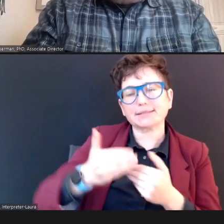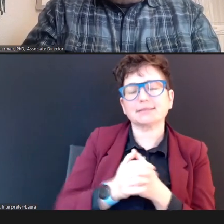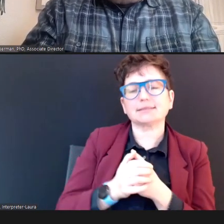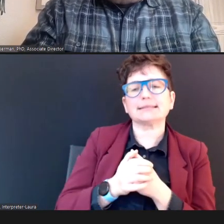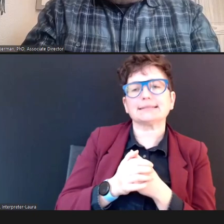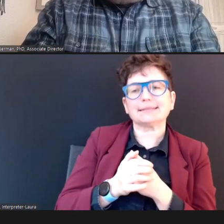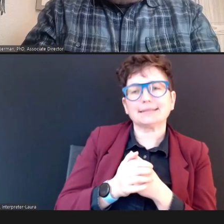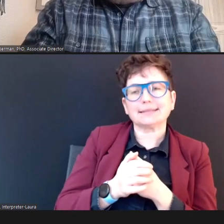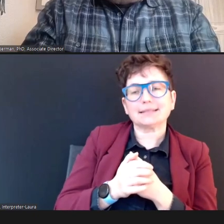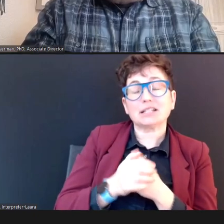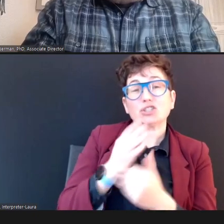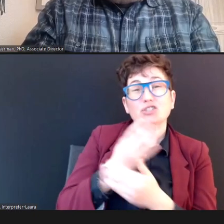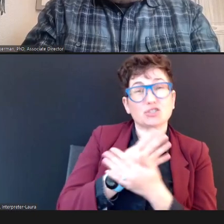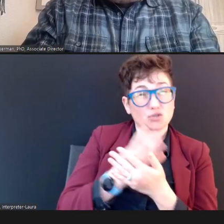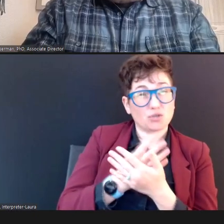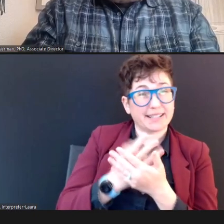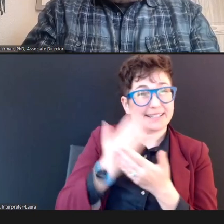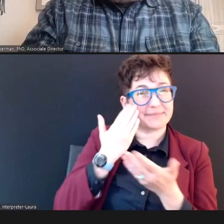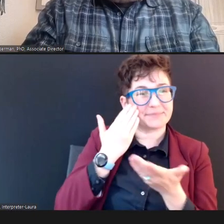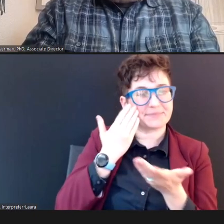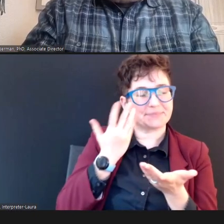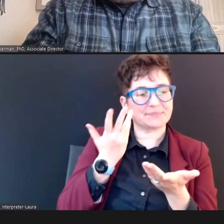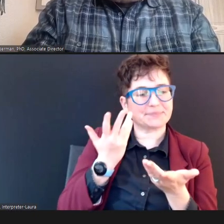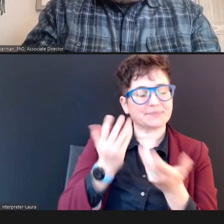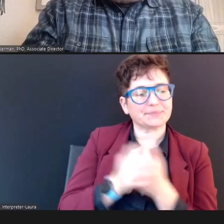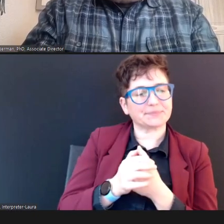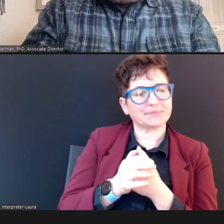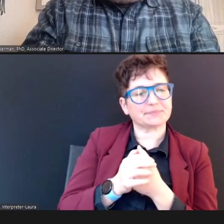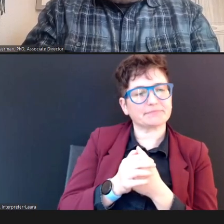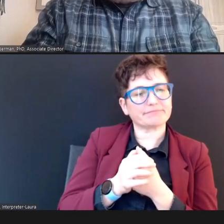we're -- it's, like, sorting things into buckets, but what we do when